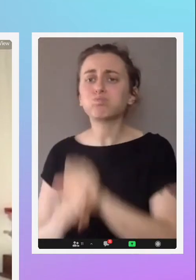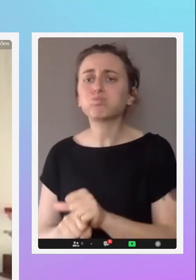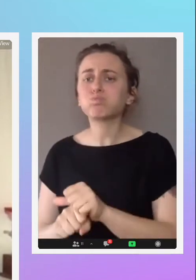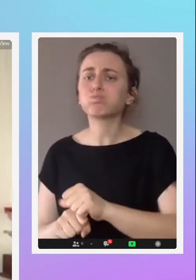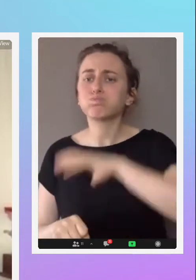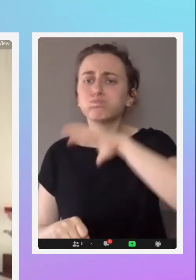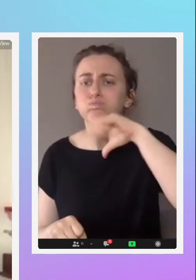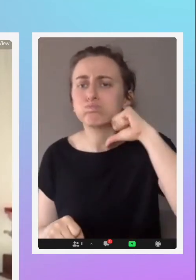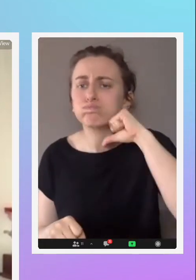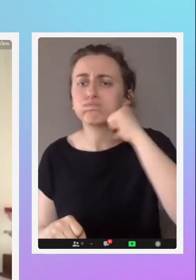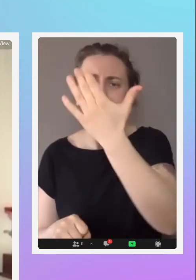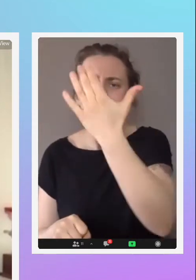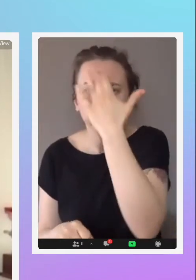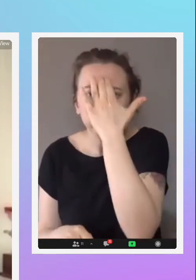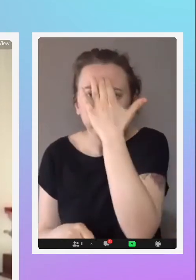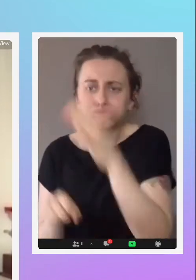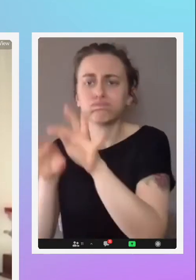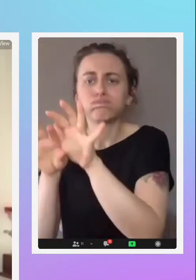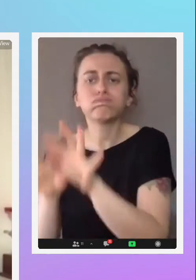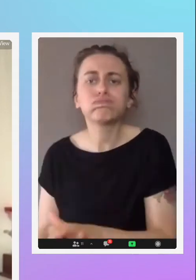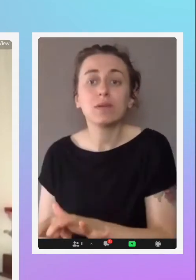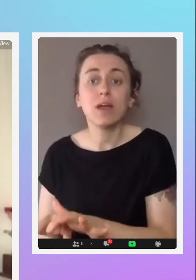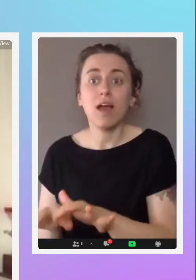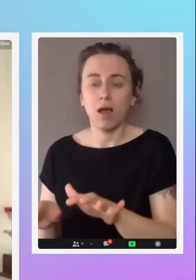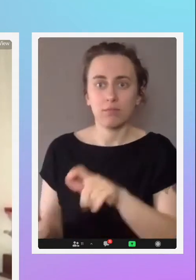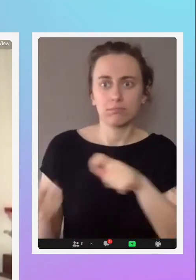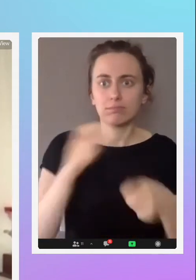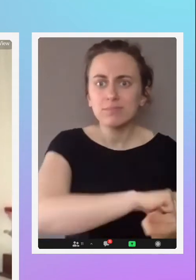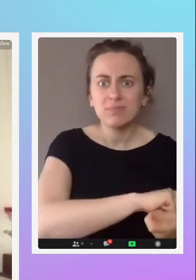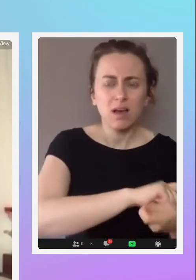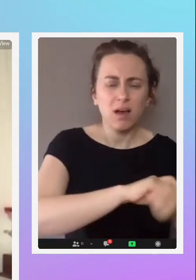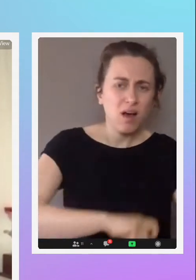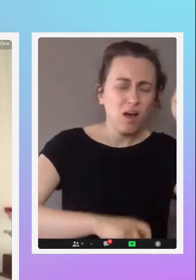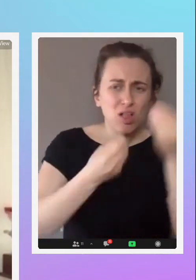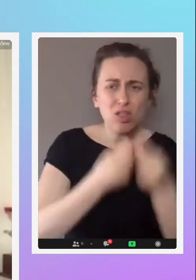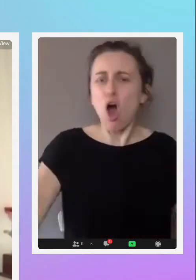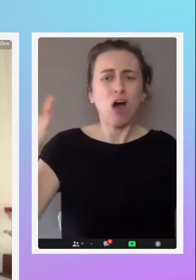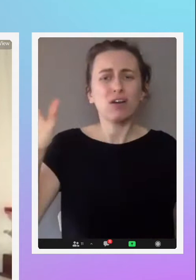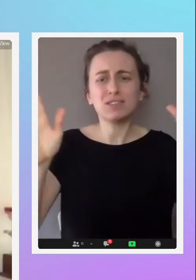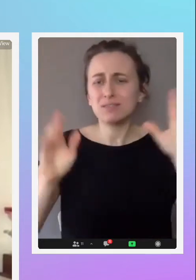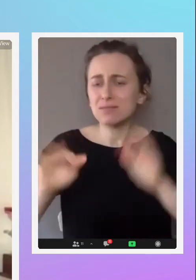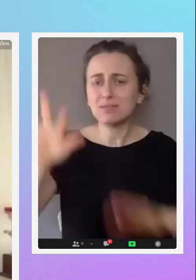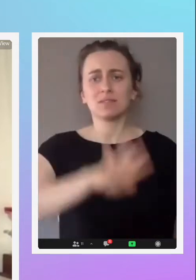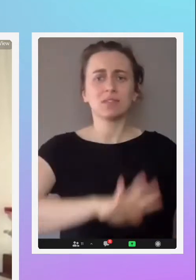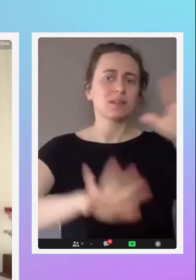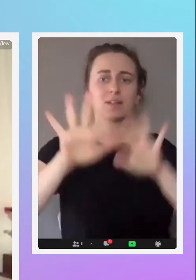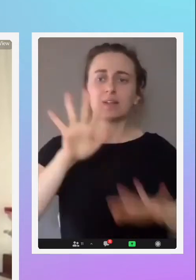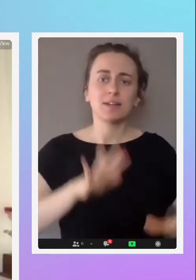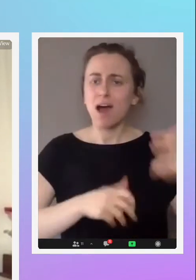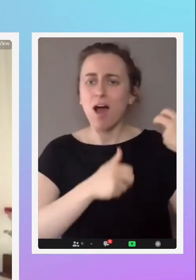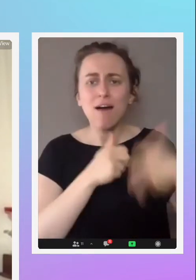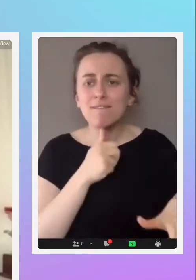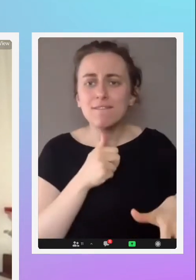and then many bad words follow. So I think that all the designers